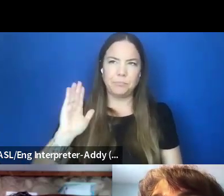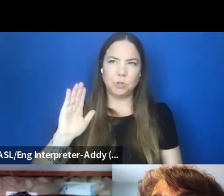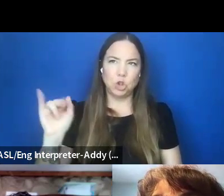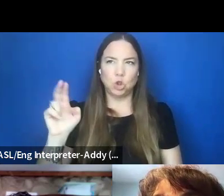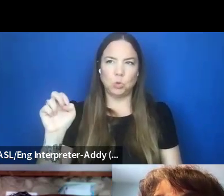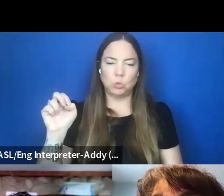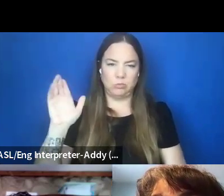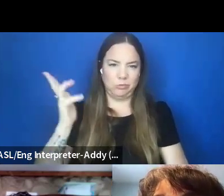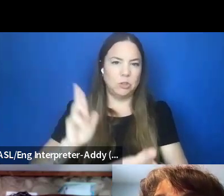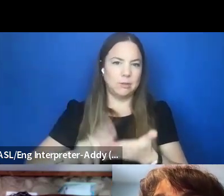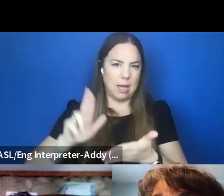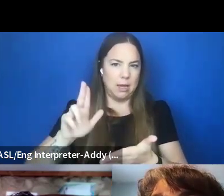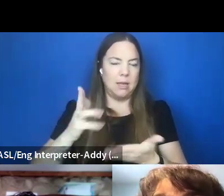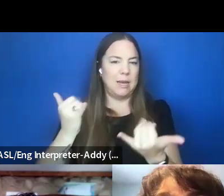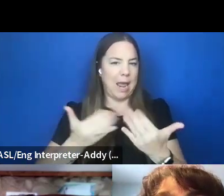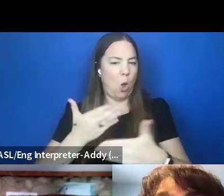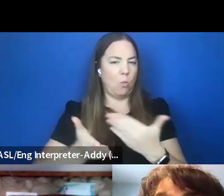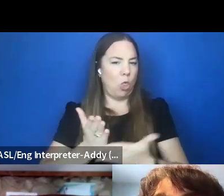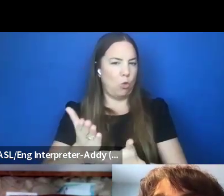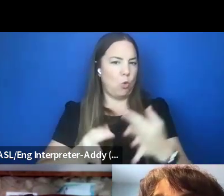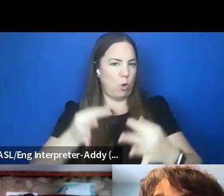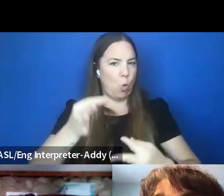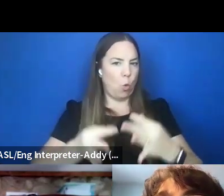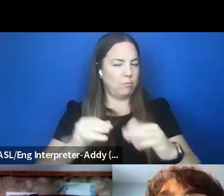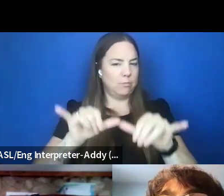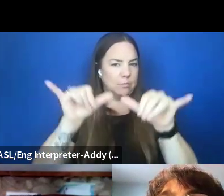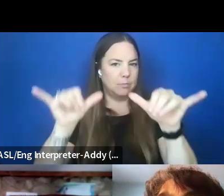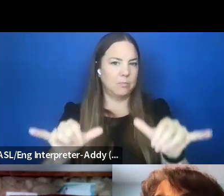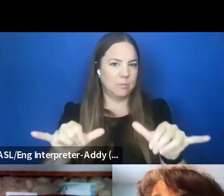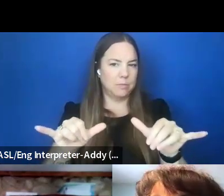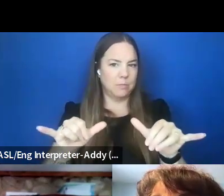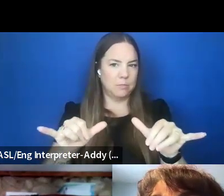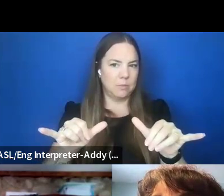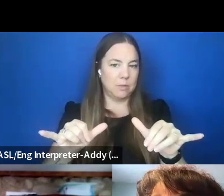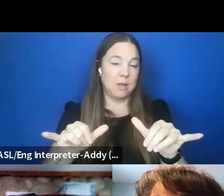Adeleigh Belyeu: going through the court system because Adeleigh Belyeu: it very drastically